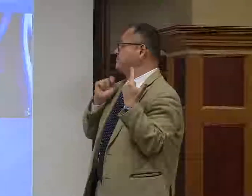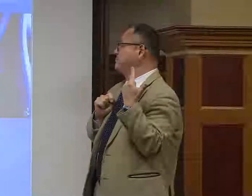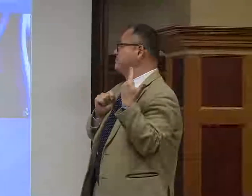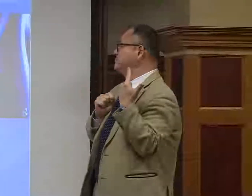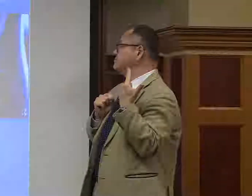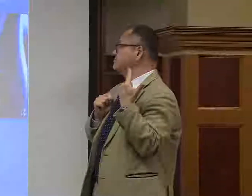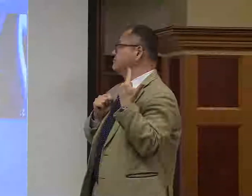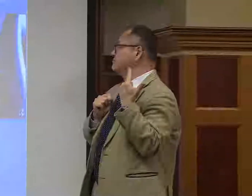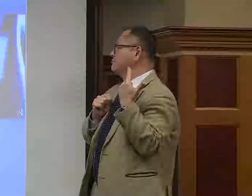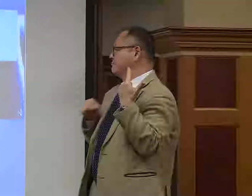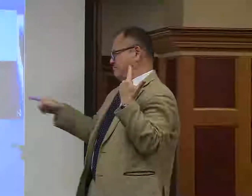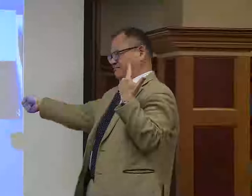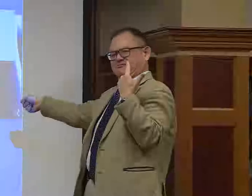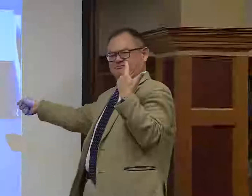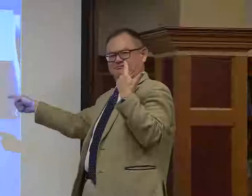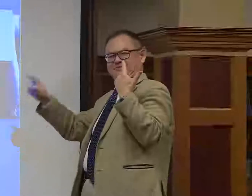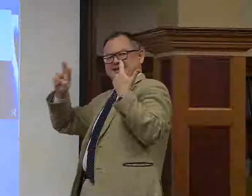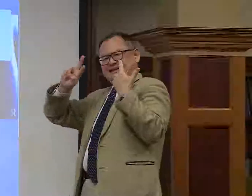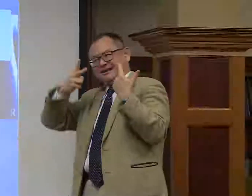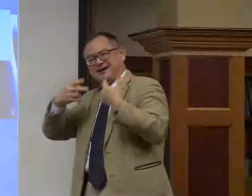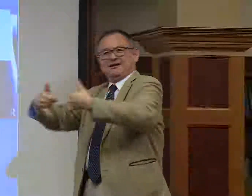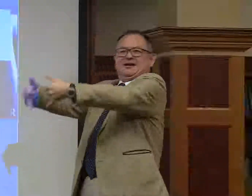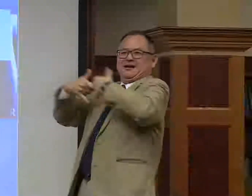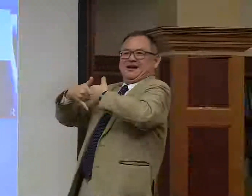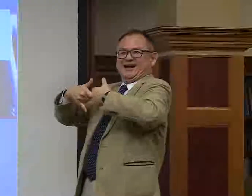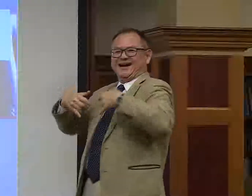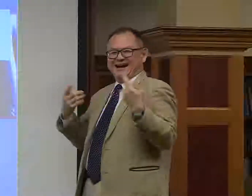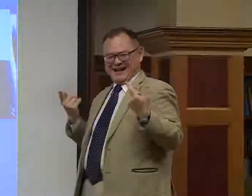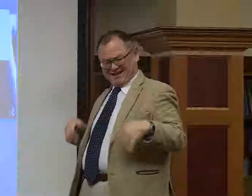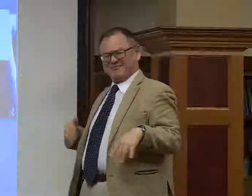And then we got a second award.